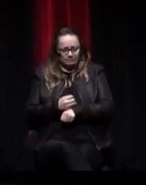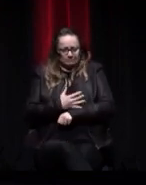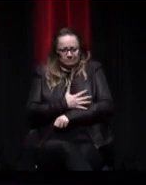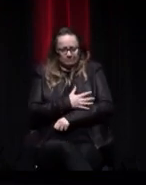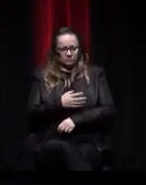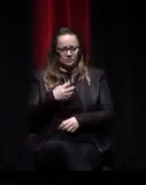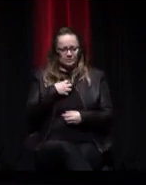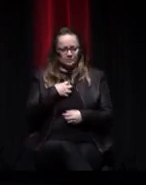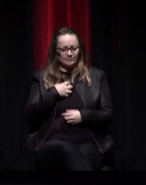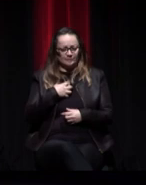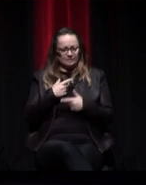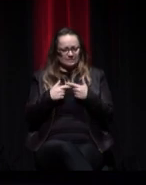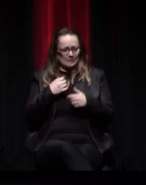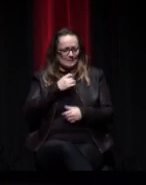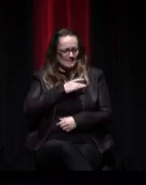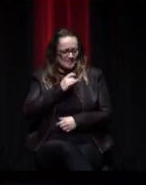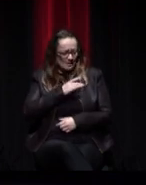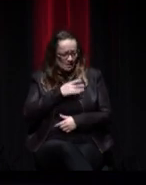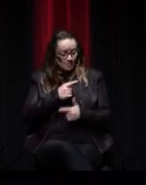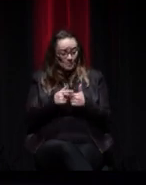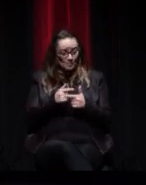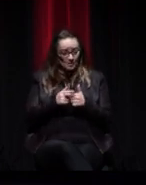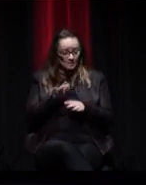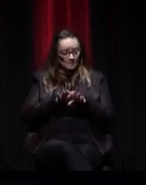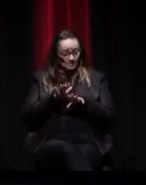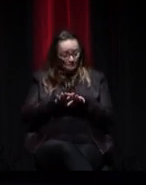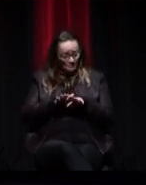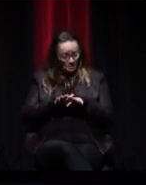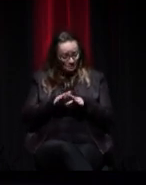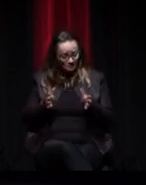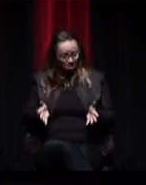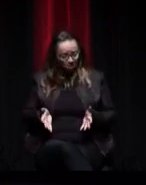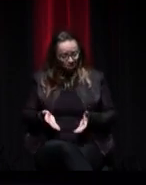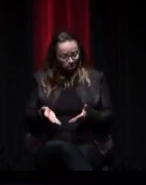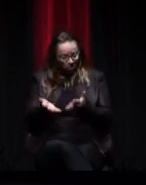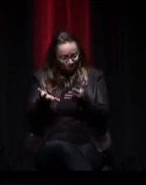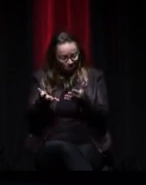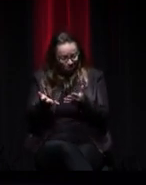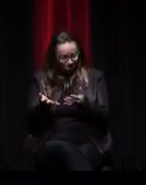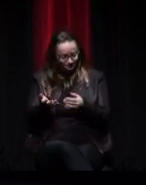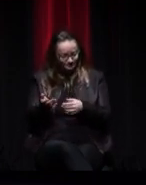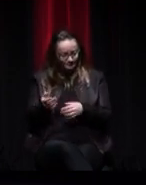for this can feed sensory claims,